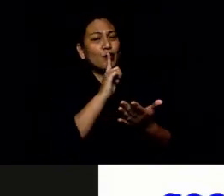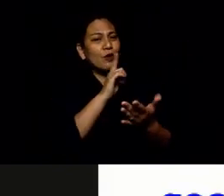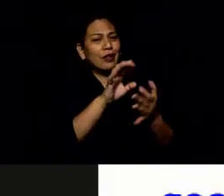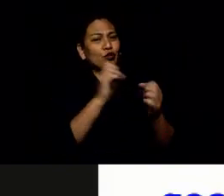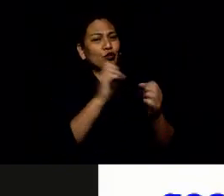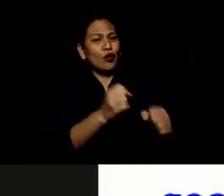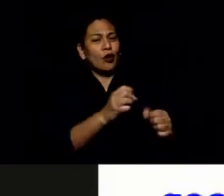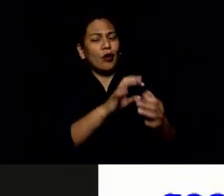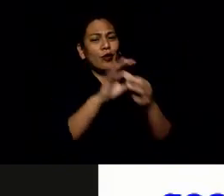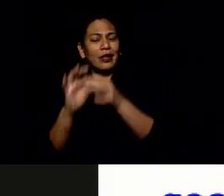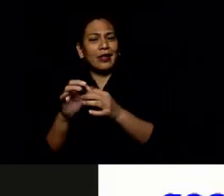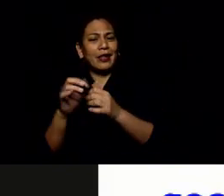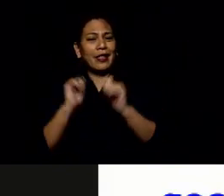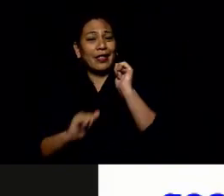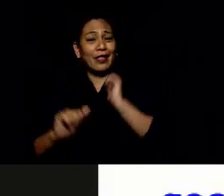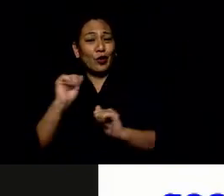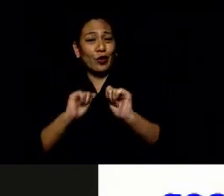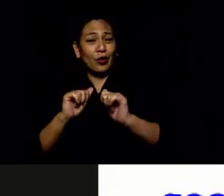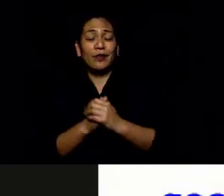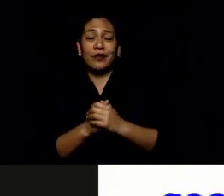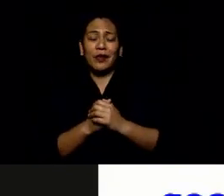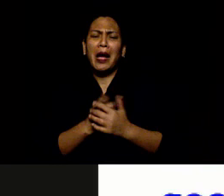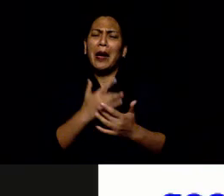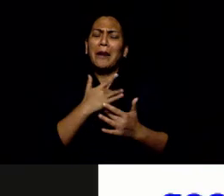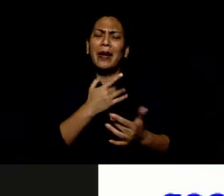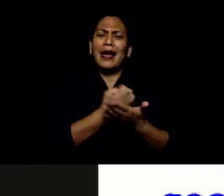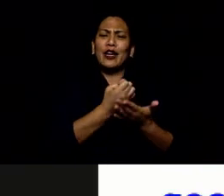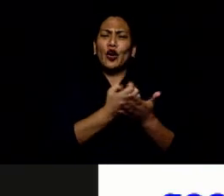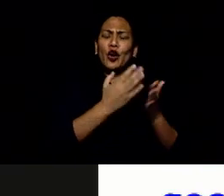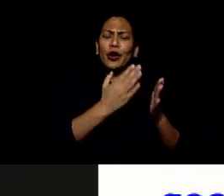Economists are put on stage to explain what goals matter, what the limits